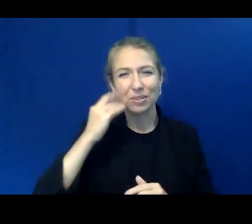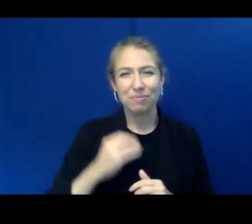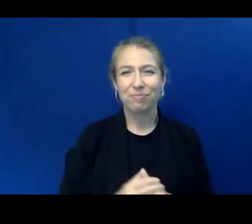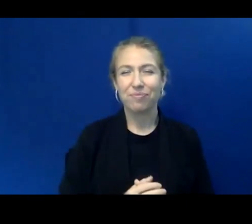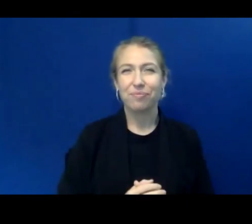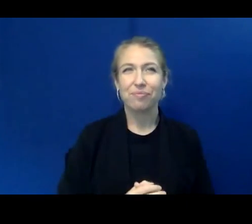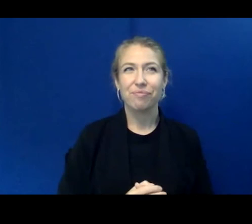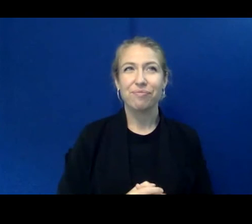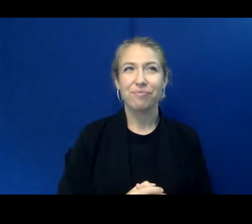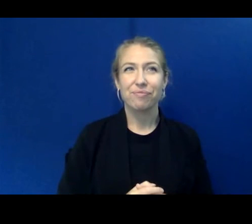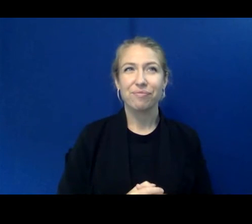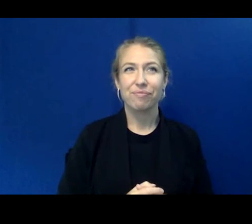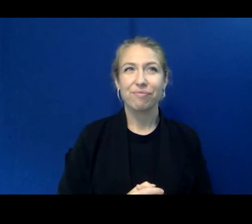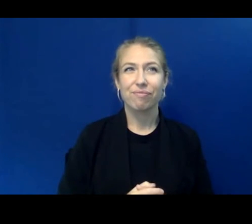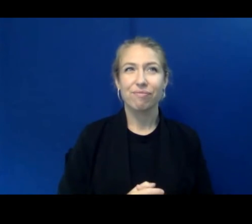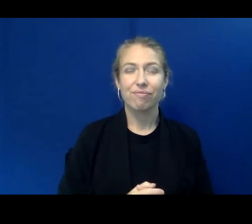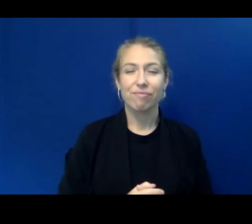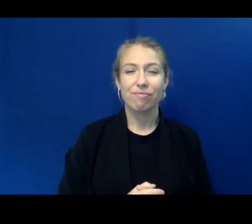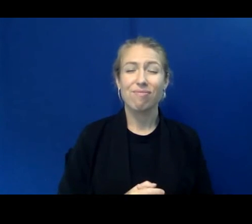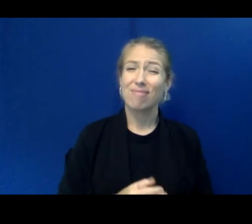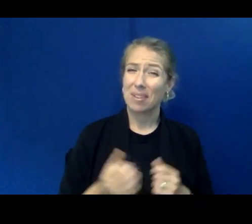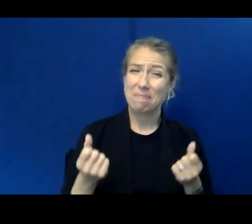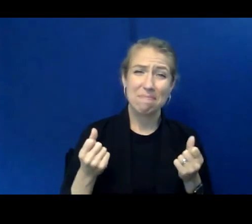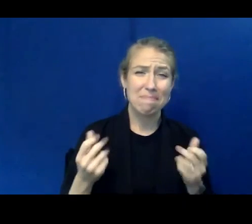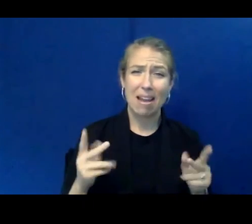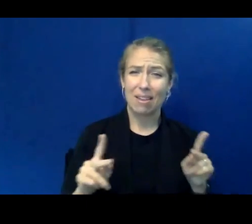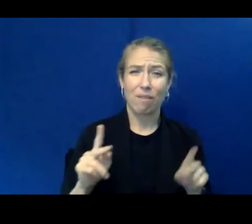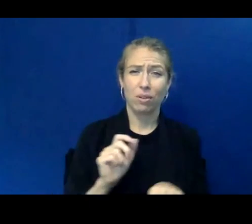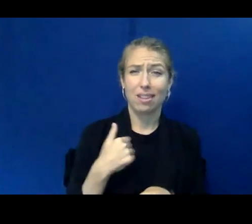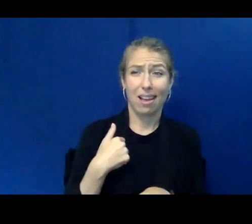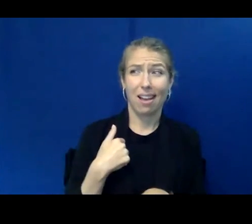like many of the individuals that I've worked with are coming straight from the schools